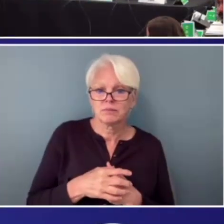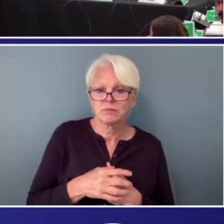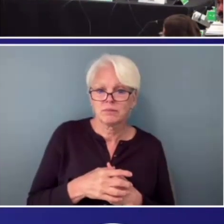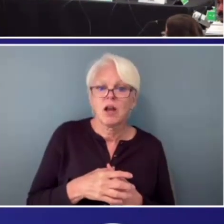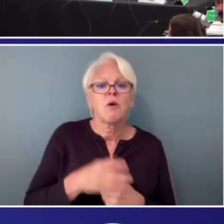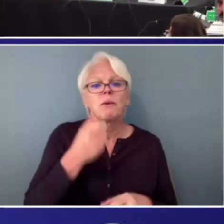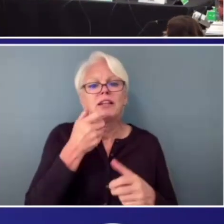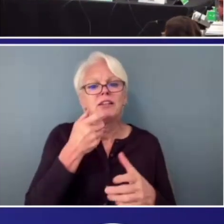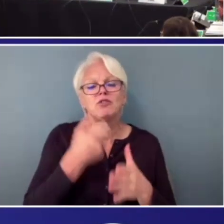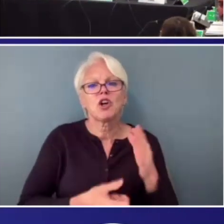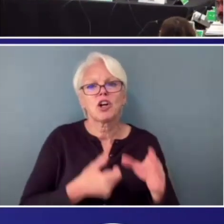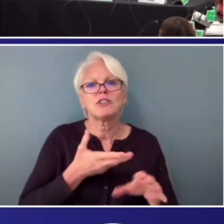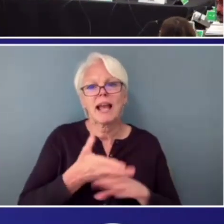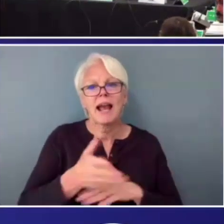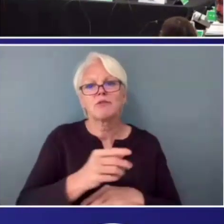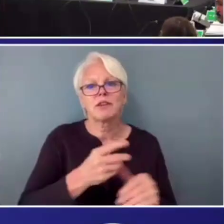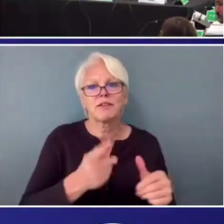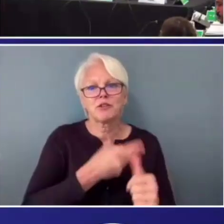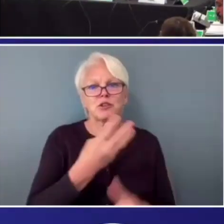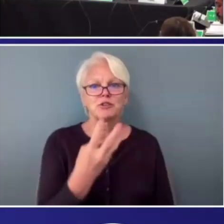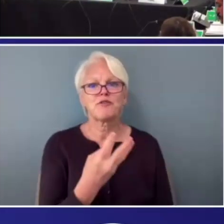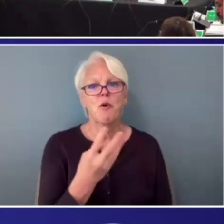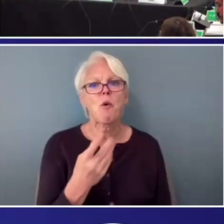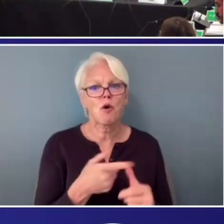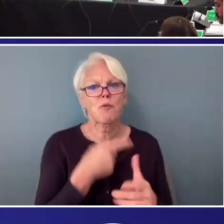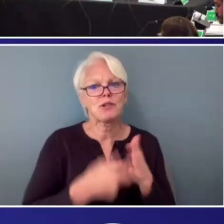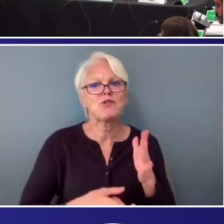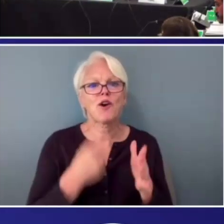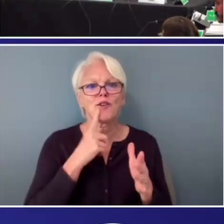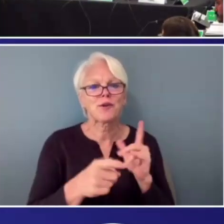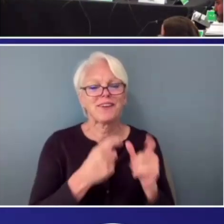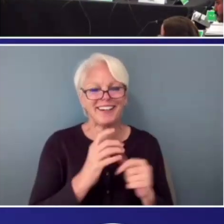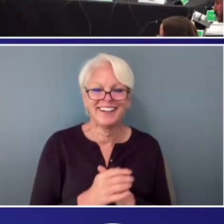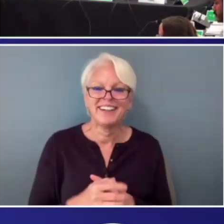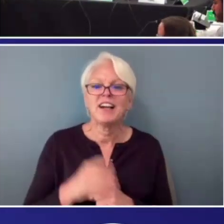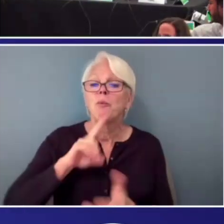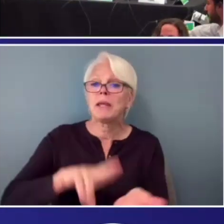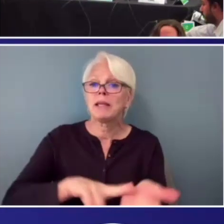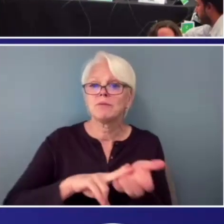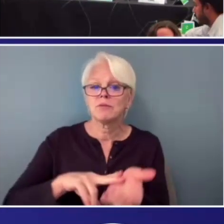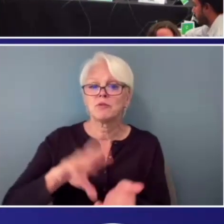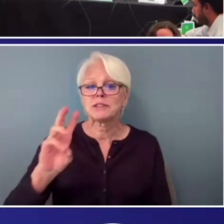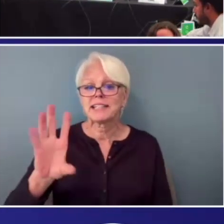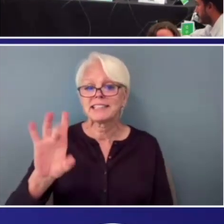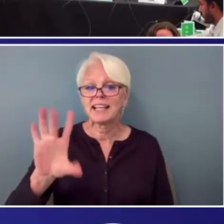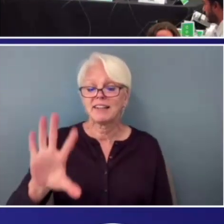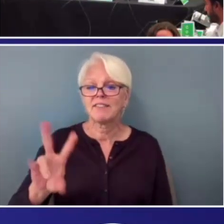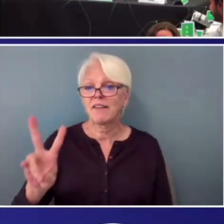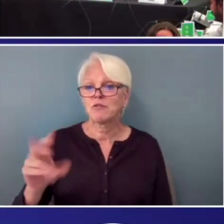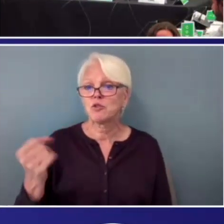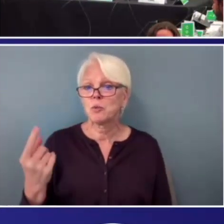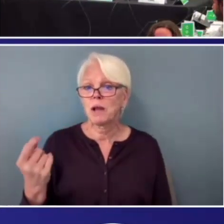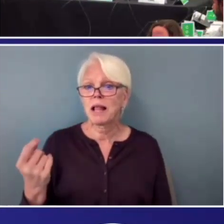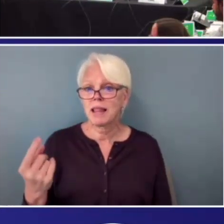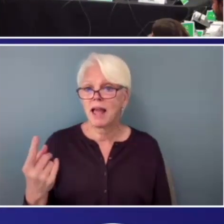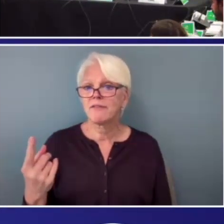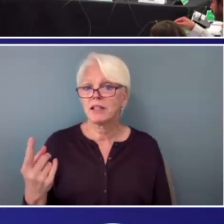We can take a pulse check on 685.211 and then come back to 210.